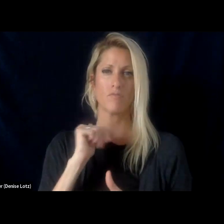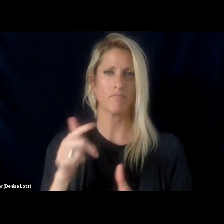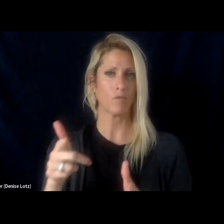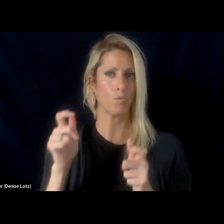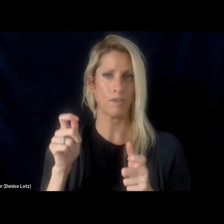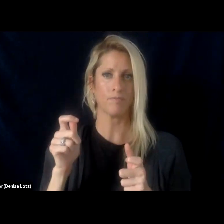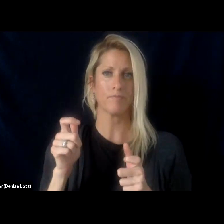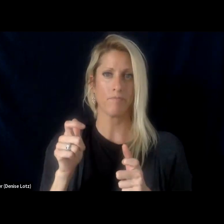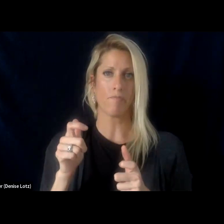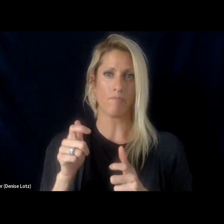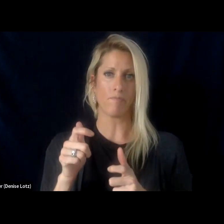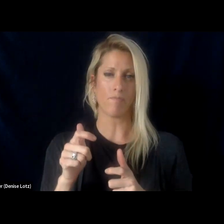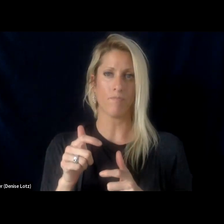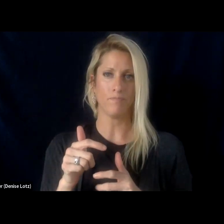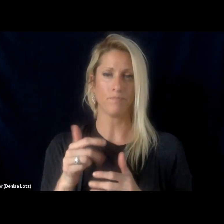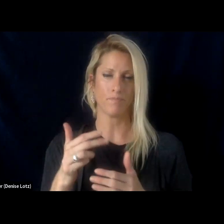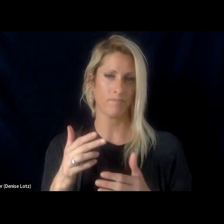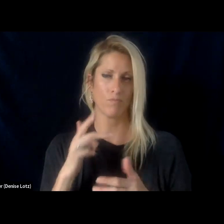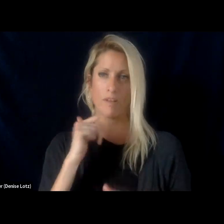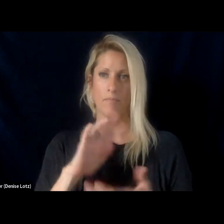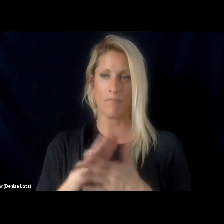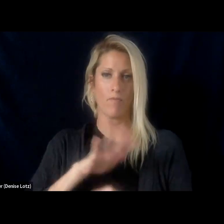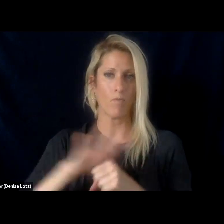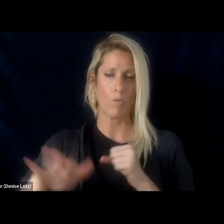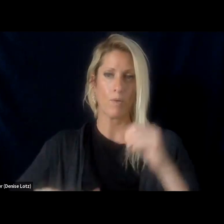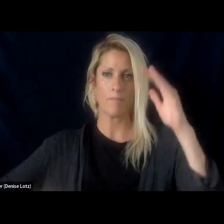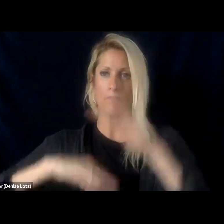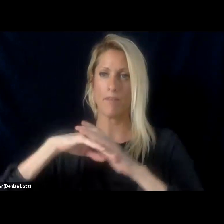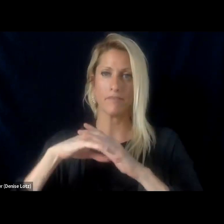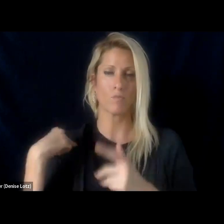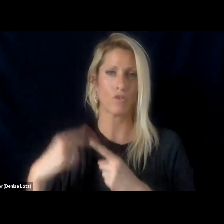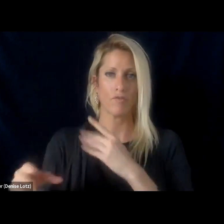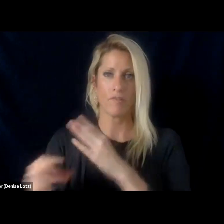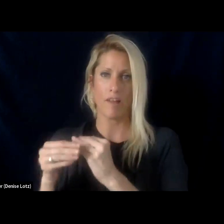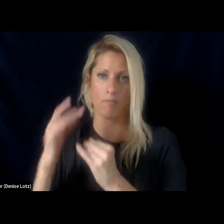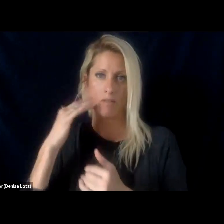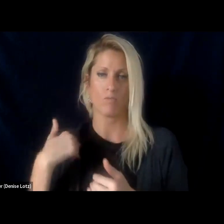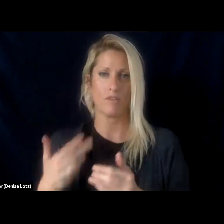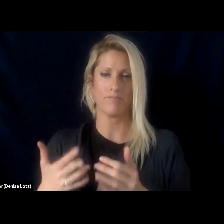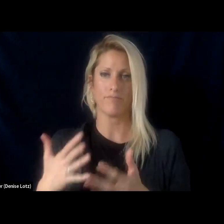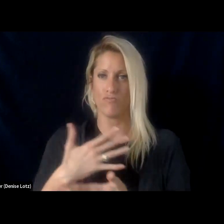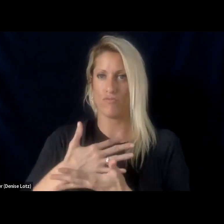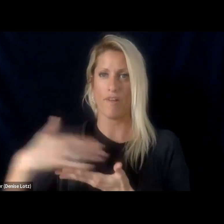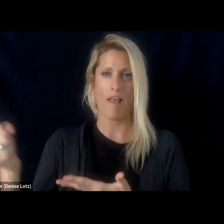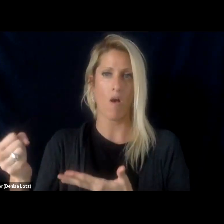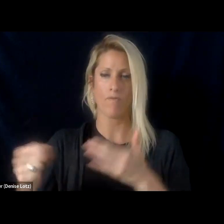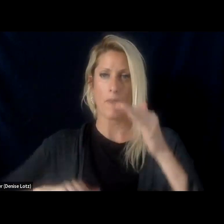We couldn't afford to add more users, because we ran out of capacity really quick when the